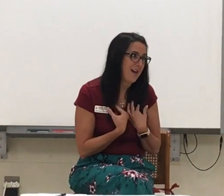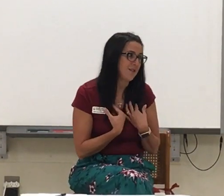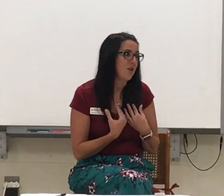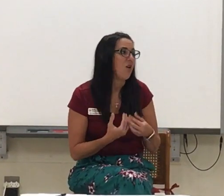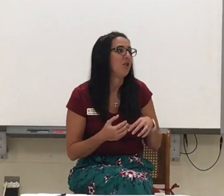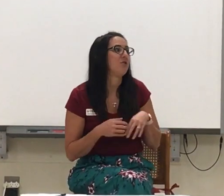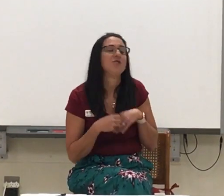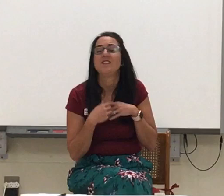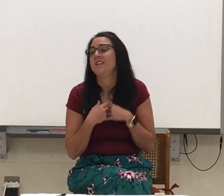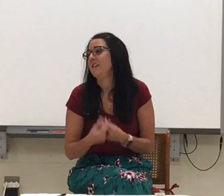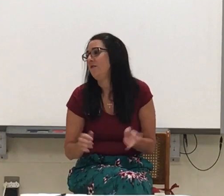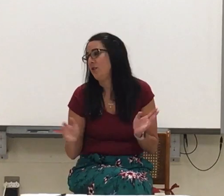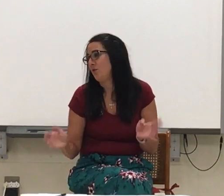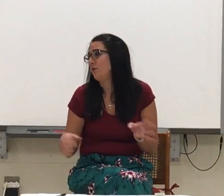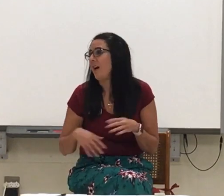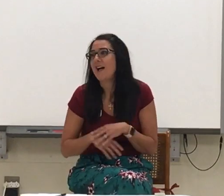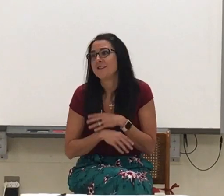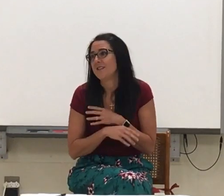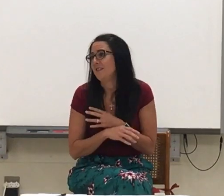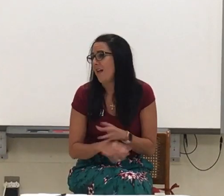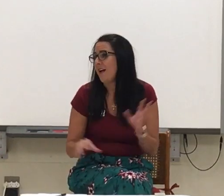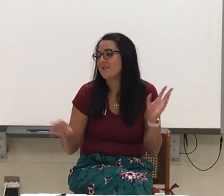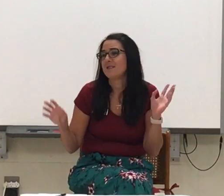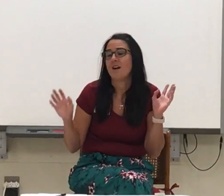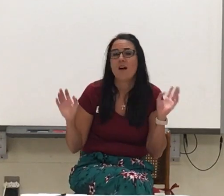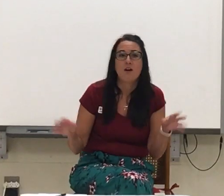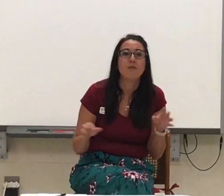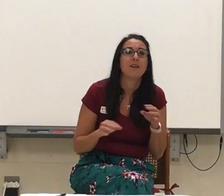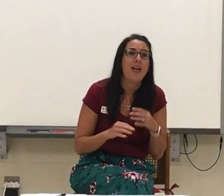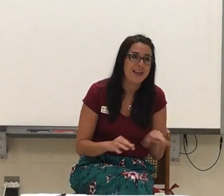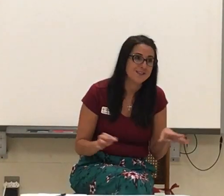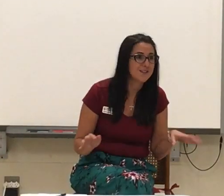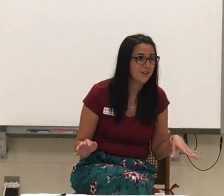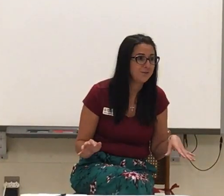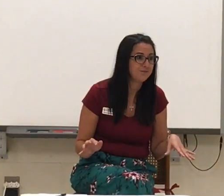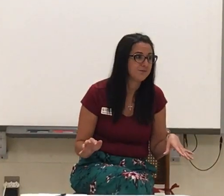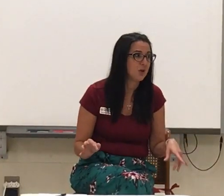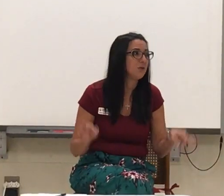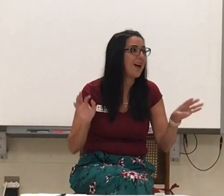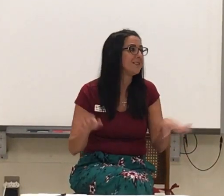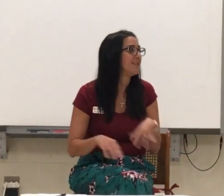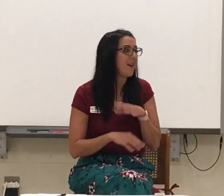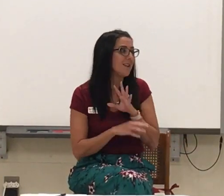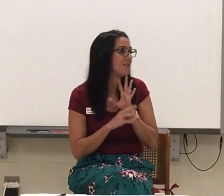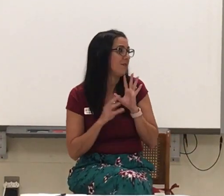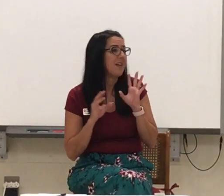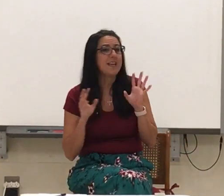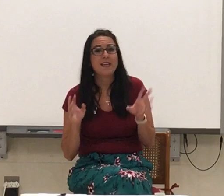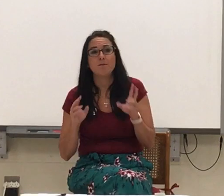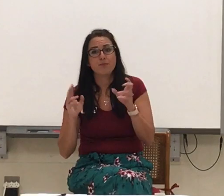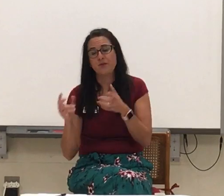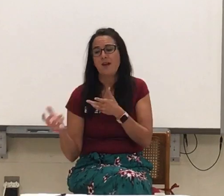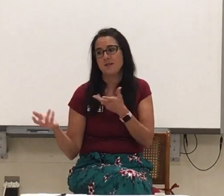class or should just give you lots and lots of ASL so lots and lots of input as